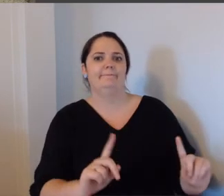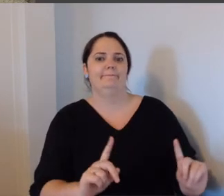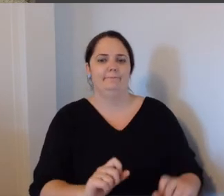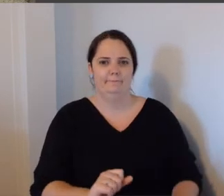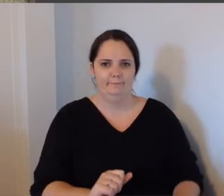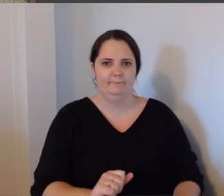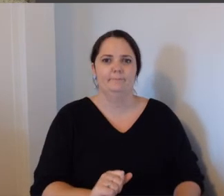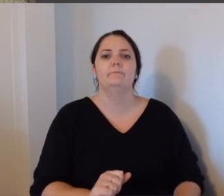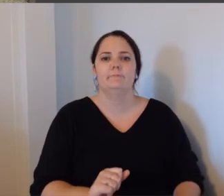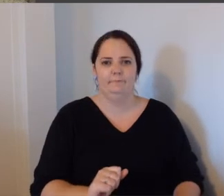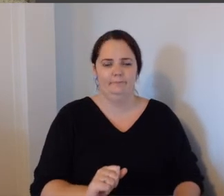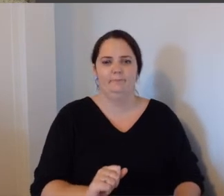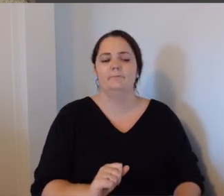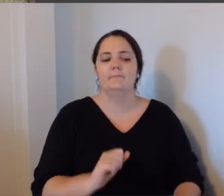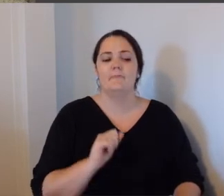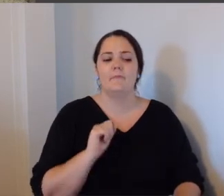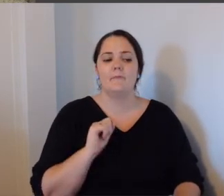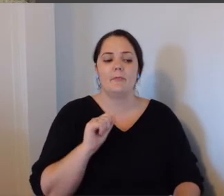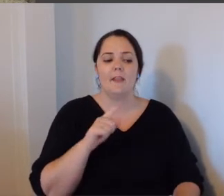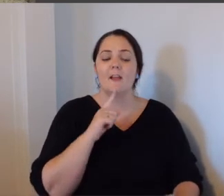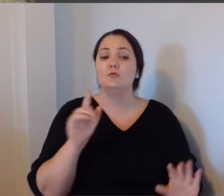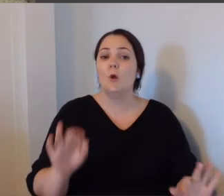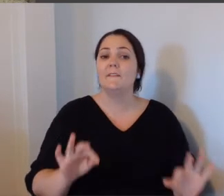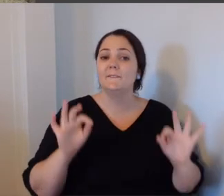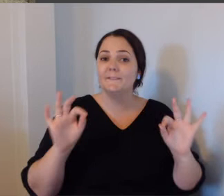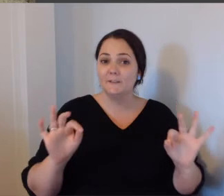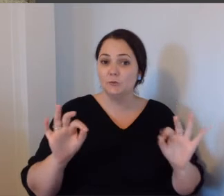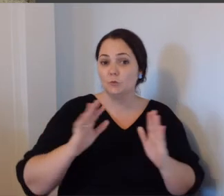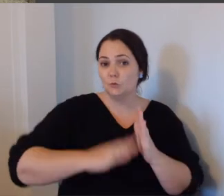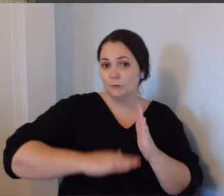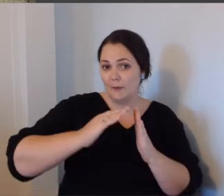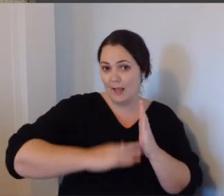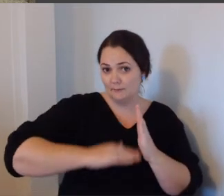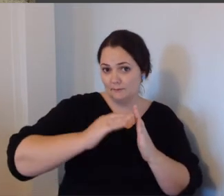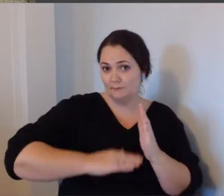promoted by the academy privileged paintings of religious or historical subjects